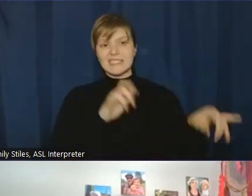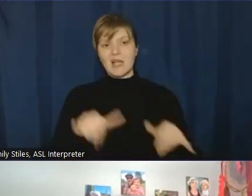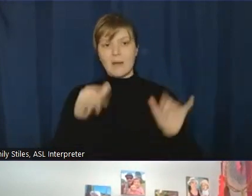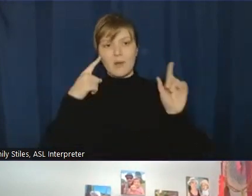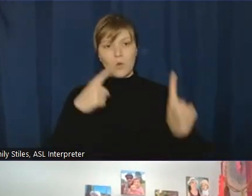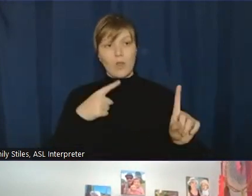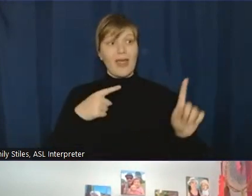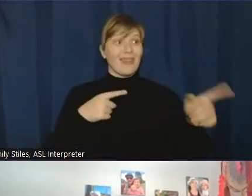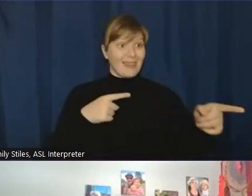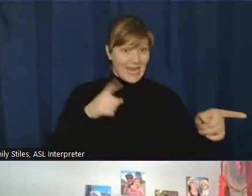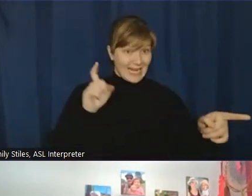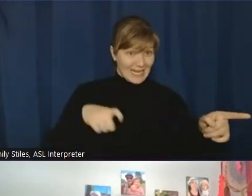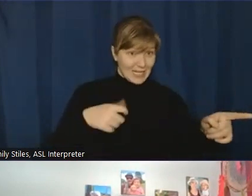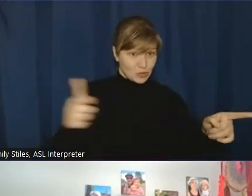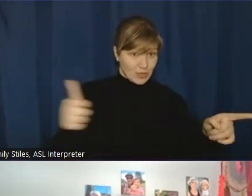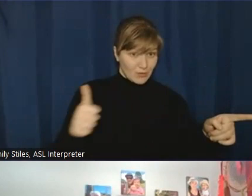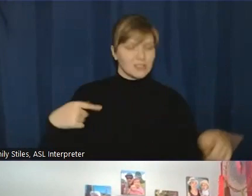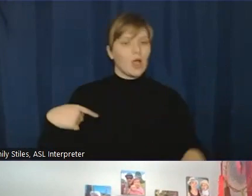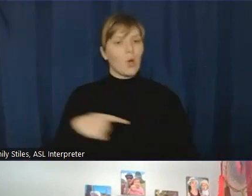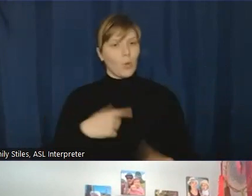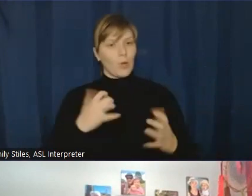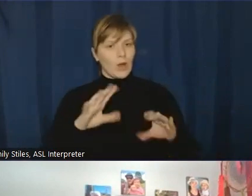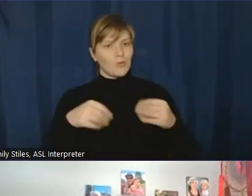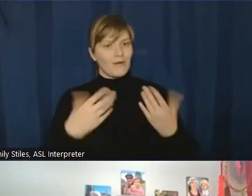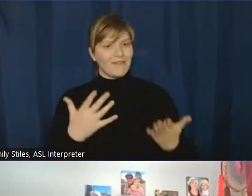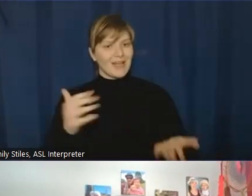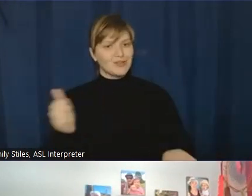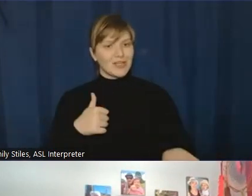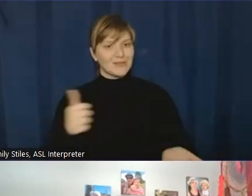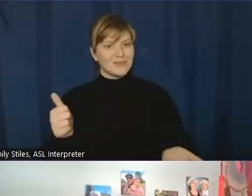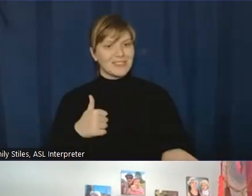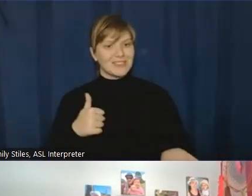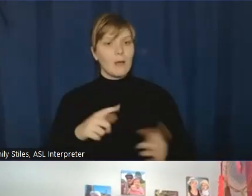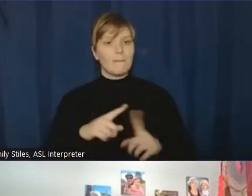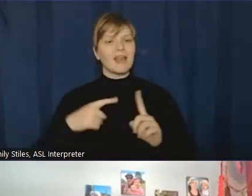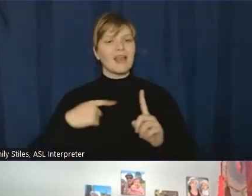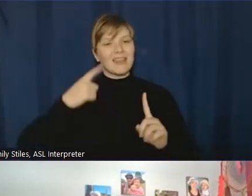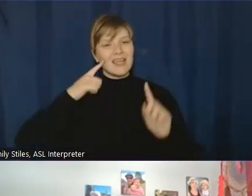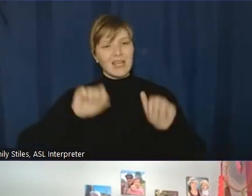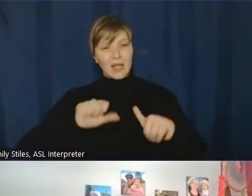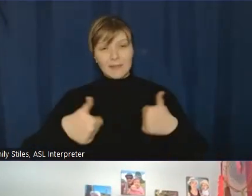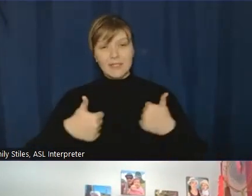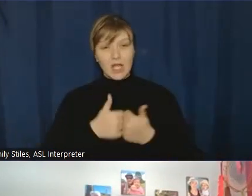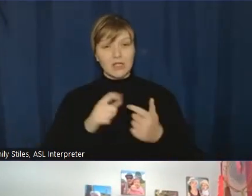transportation in this area." I think it can be challenging maintaining that partnership